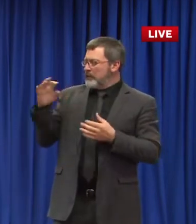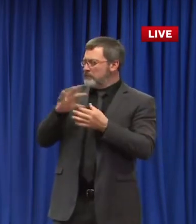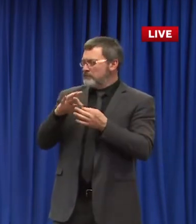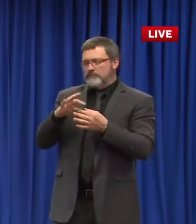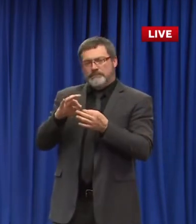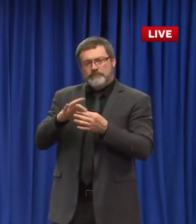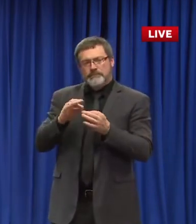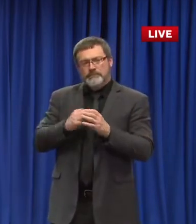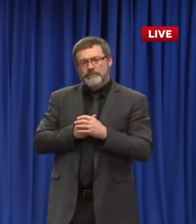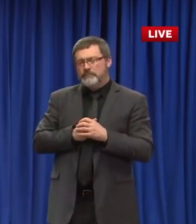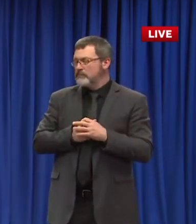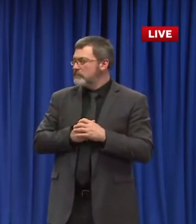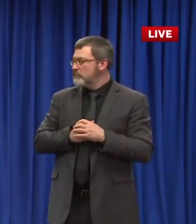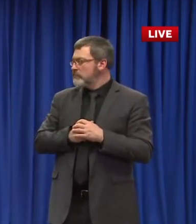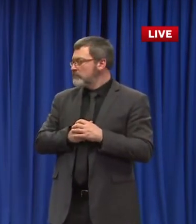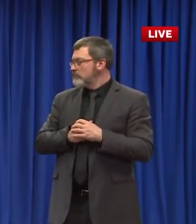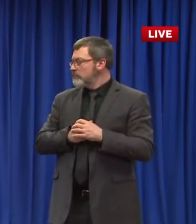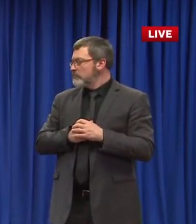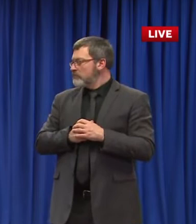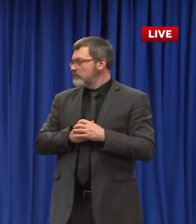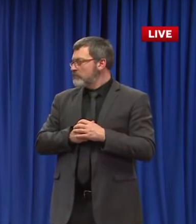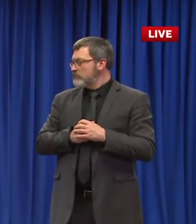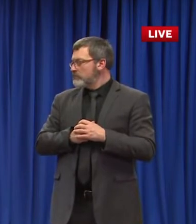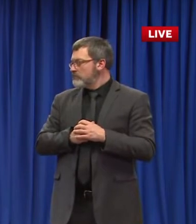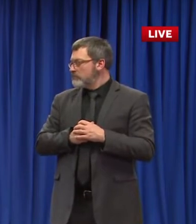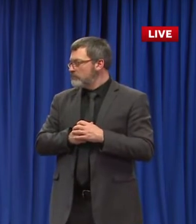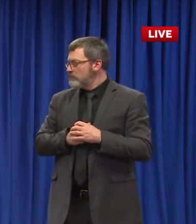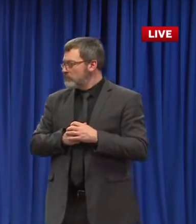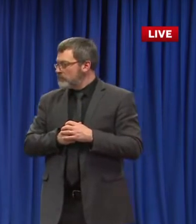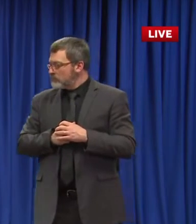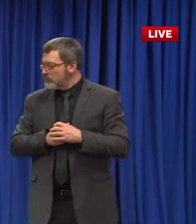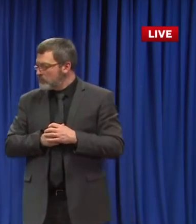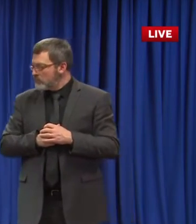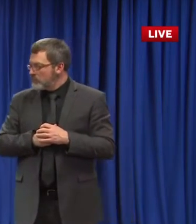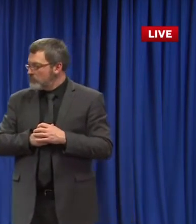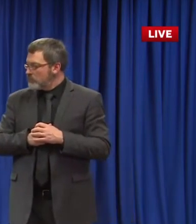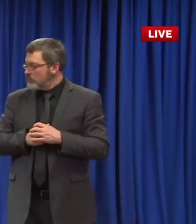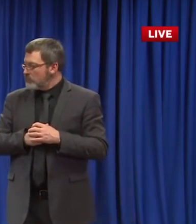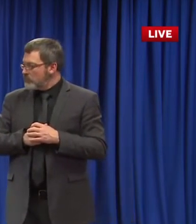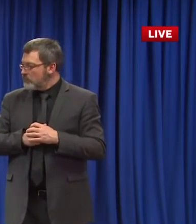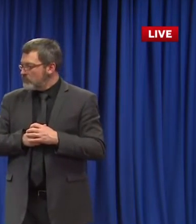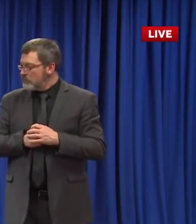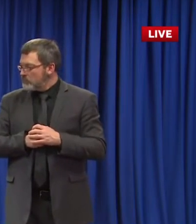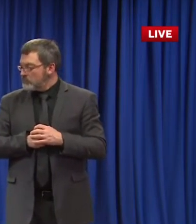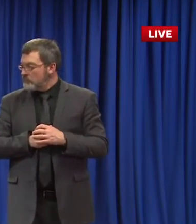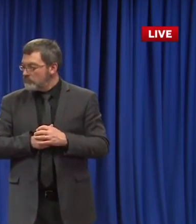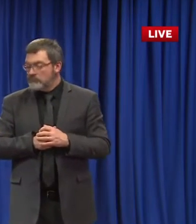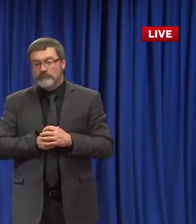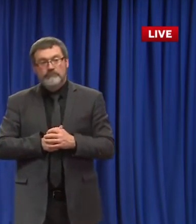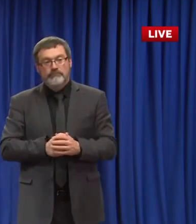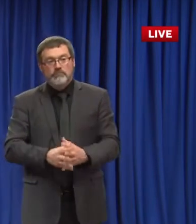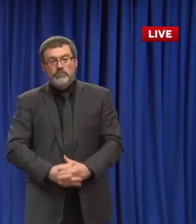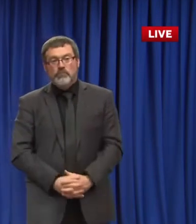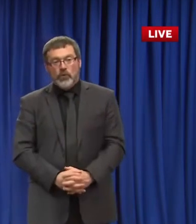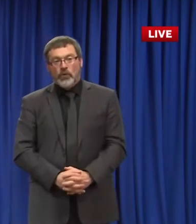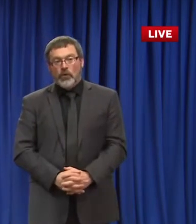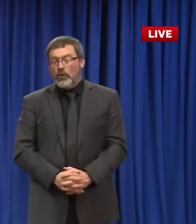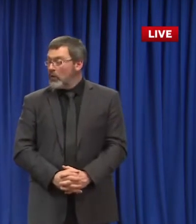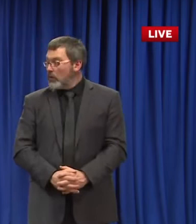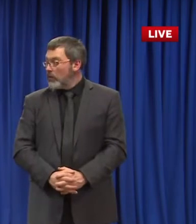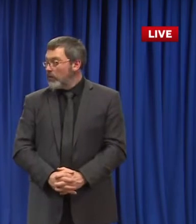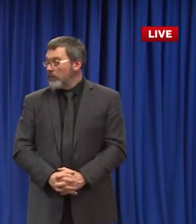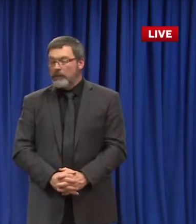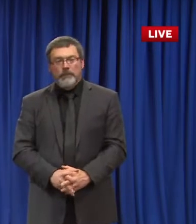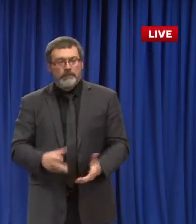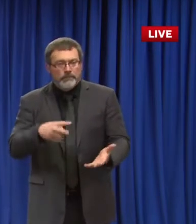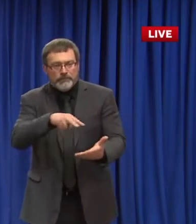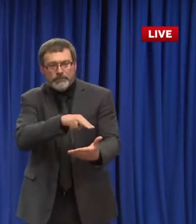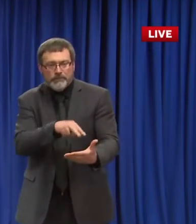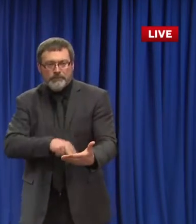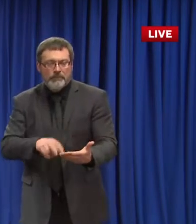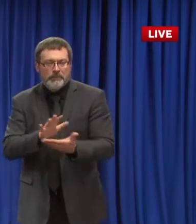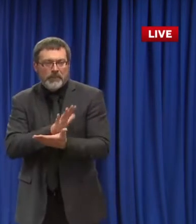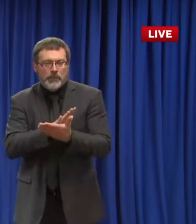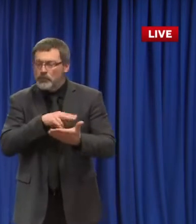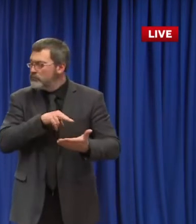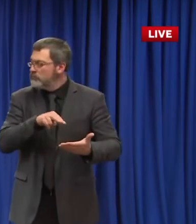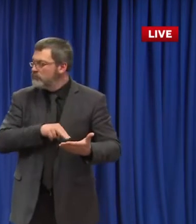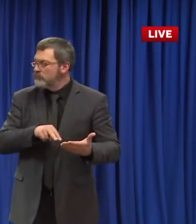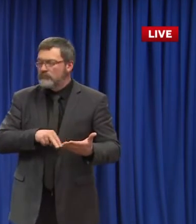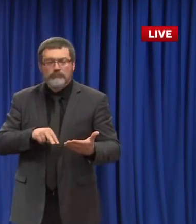MINUTE TO TALK ABOUT THE WHICH FACILITIES AND LONG-TERM CARE HOW THEY OPERATE.